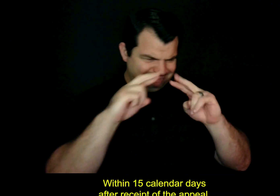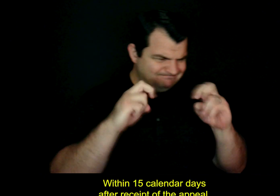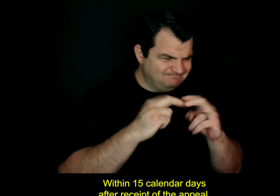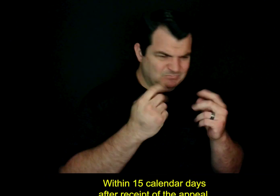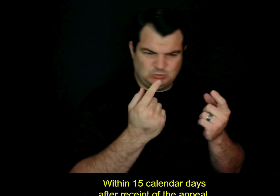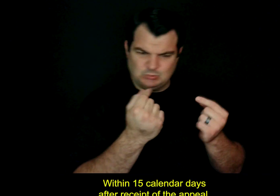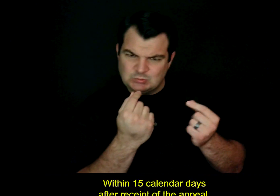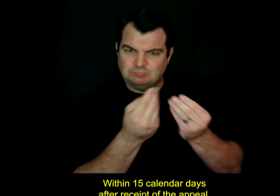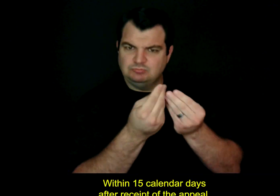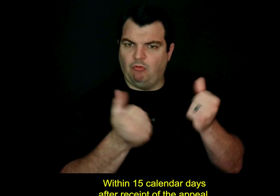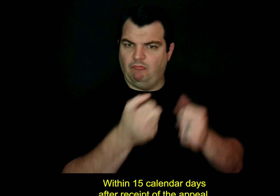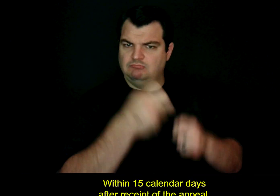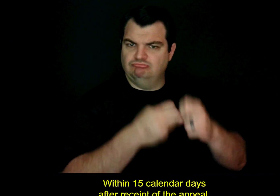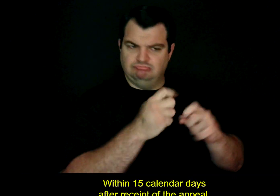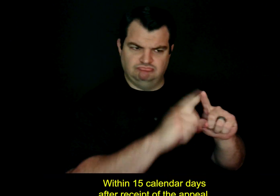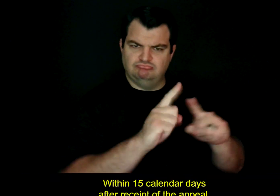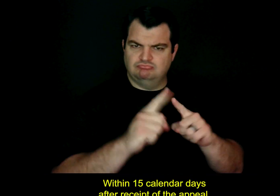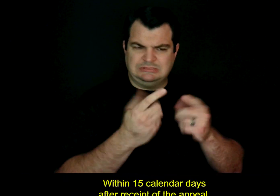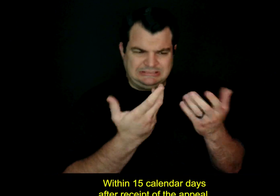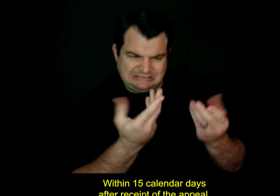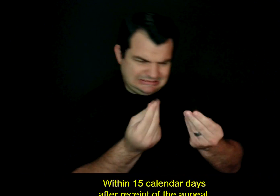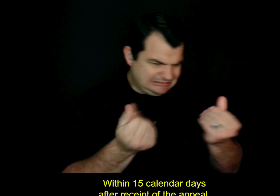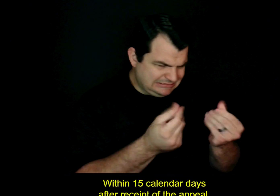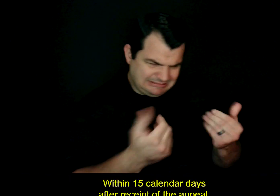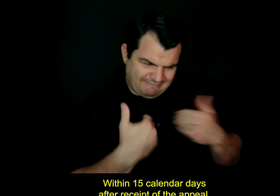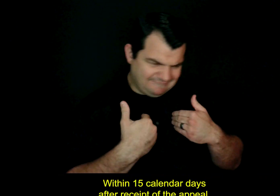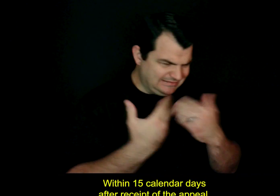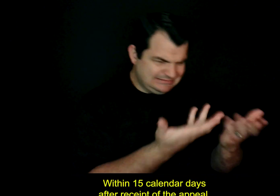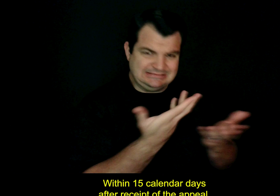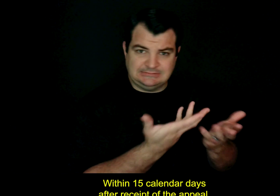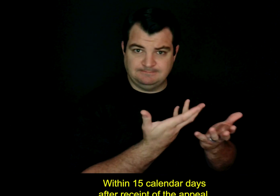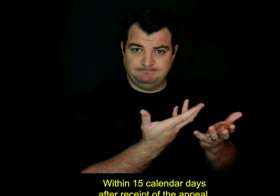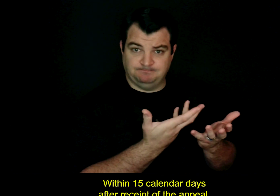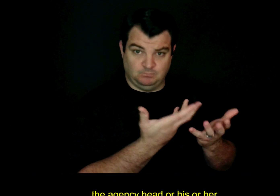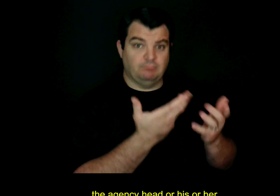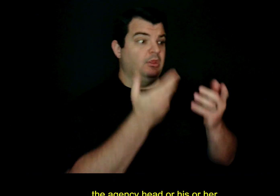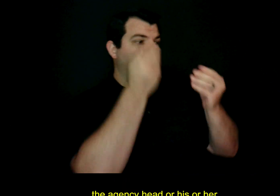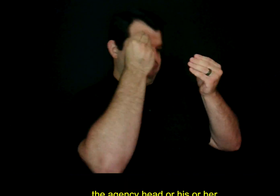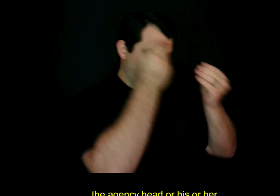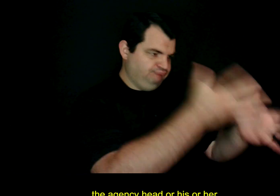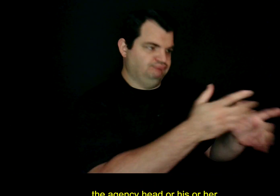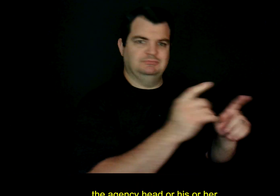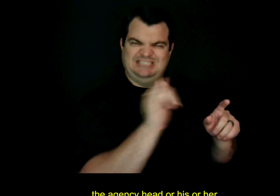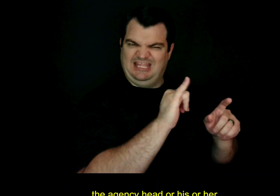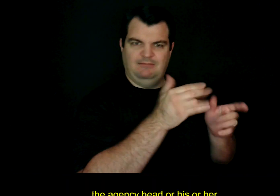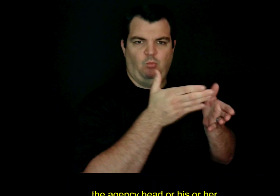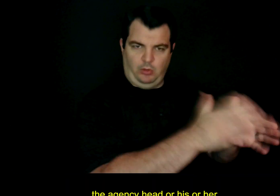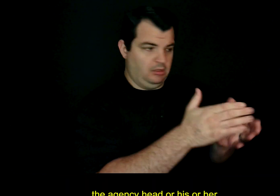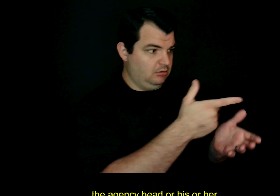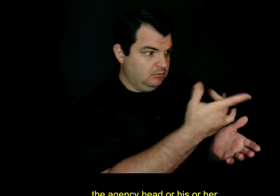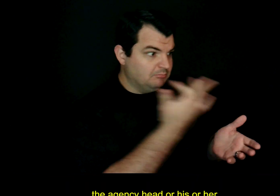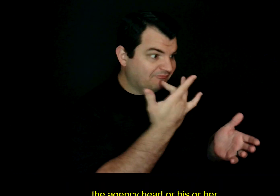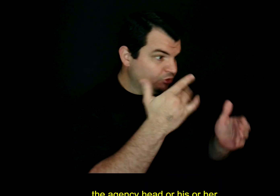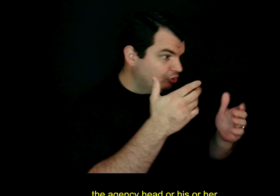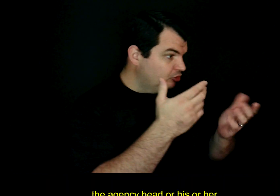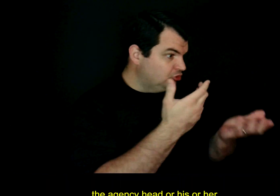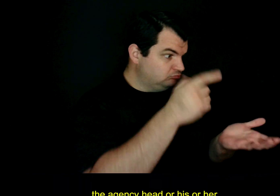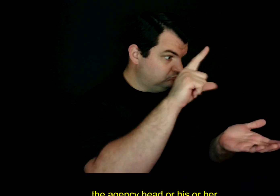Within 15 calendar days after receipt of the appeal, the agency head or his or her